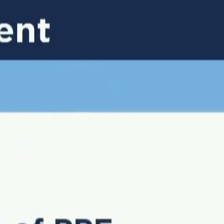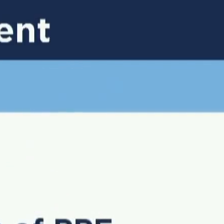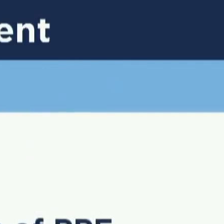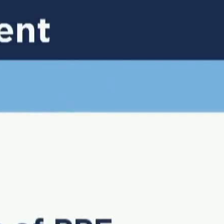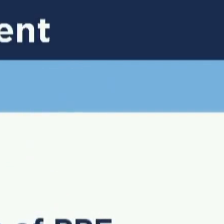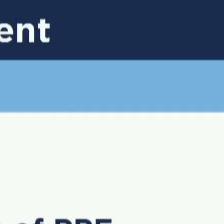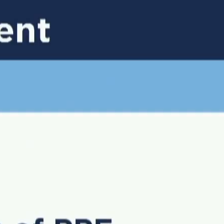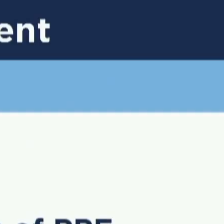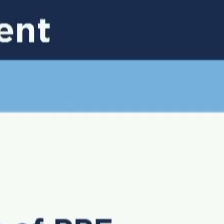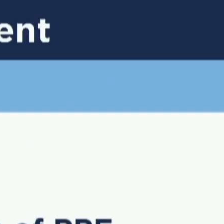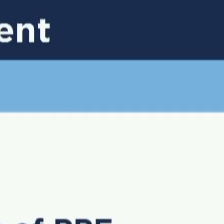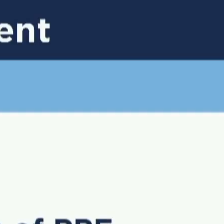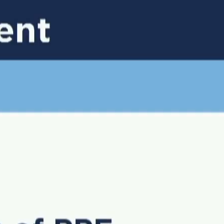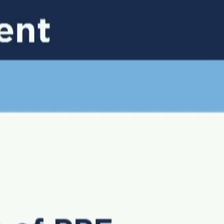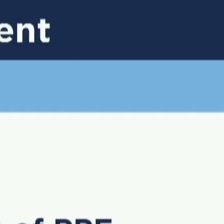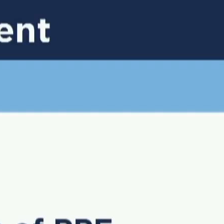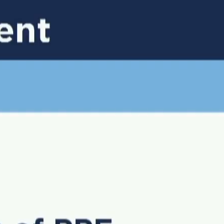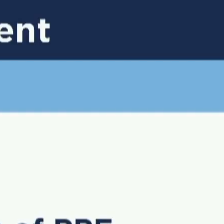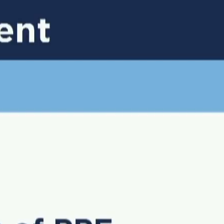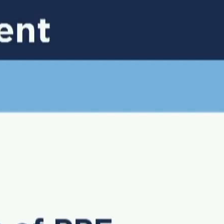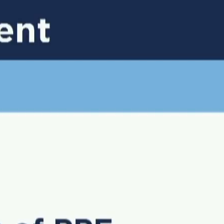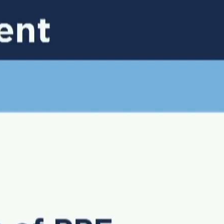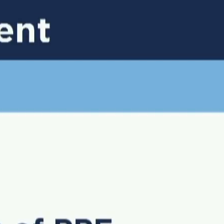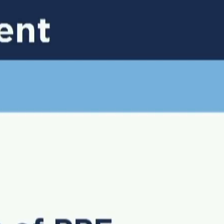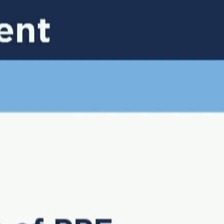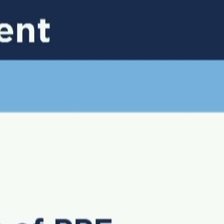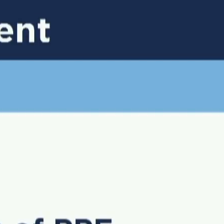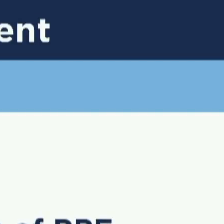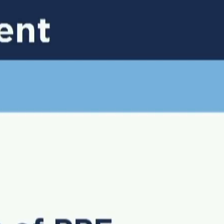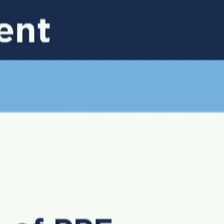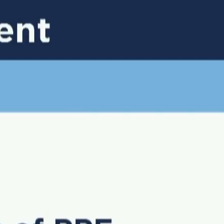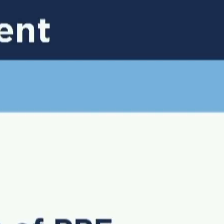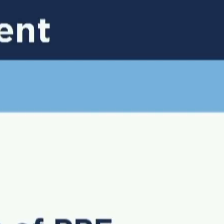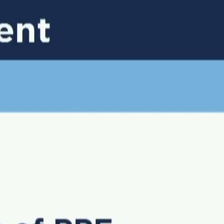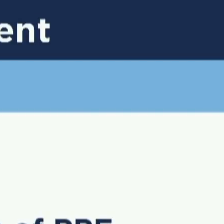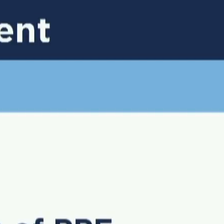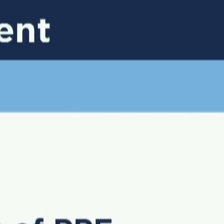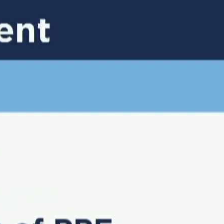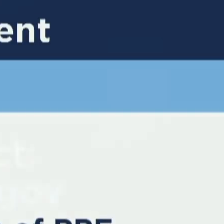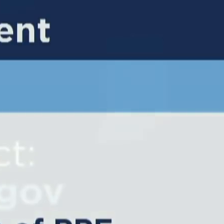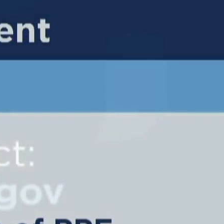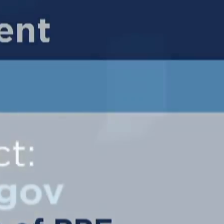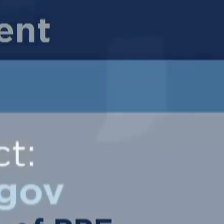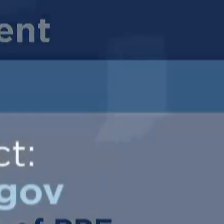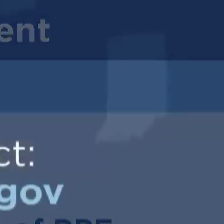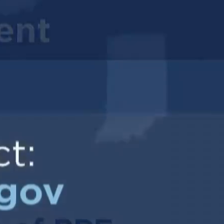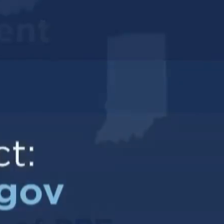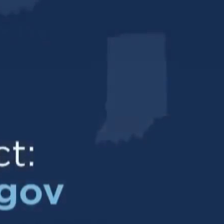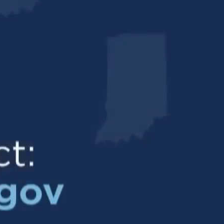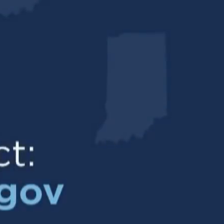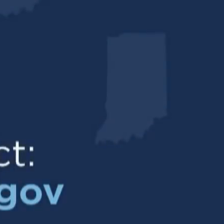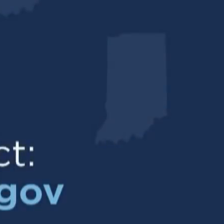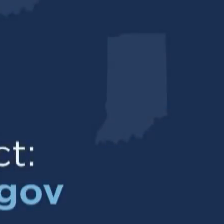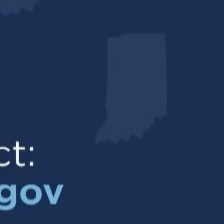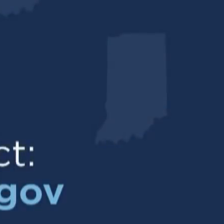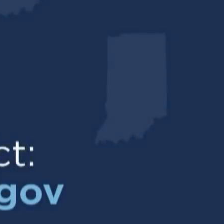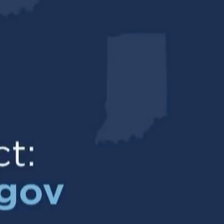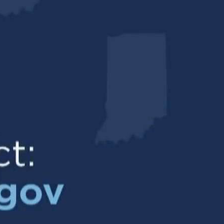THAT HAVE EXPRESSED A NEED IF YOU ARE ABLE TO ASSIST IN SUPPORTING OUR EFFORTS TO SUPPLY OUR FRONT LINE WITH THIS